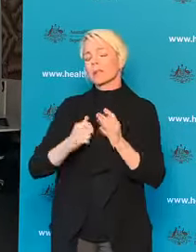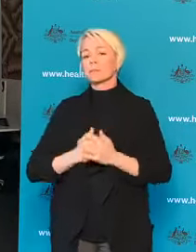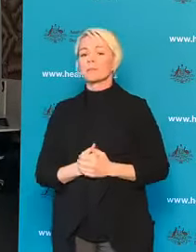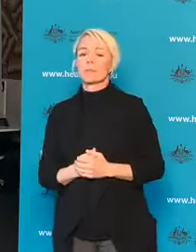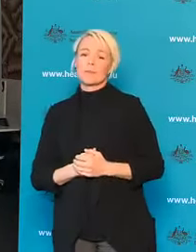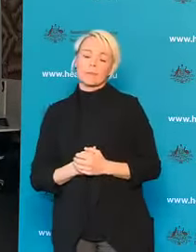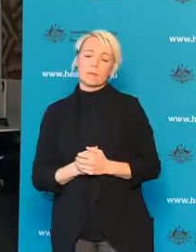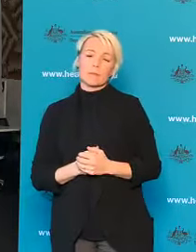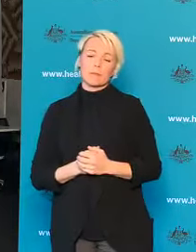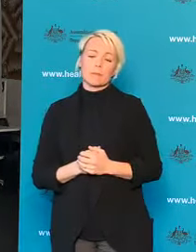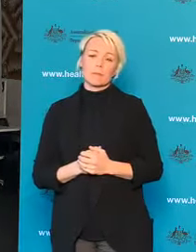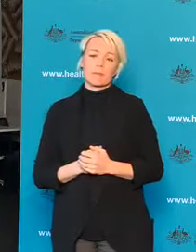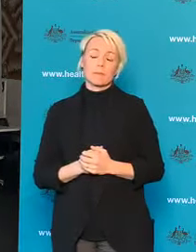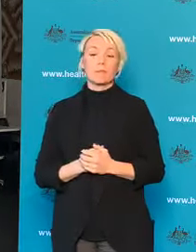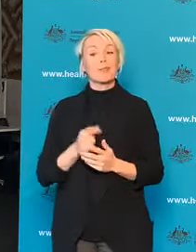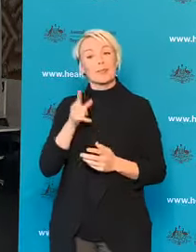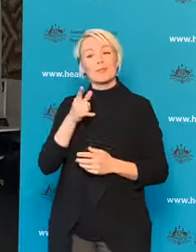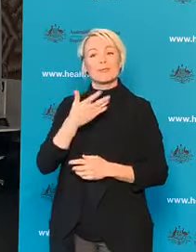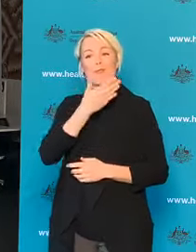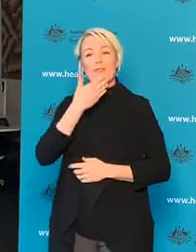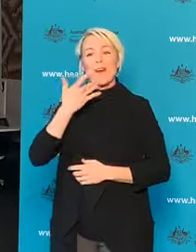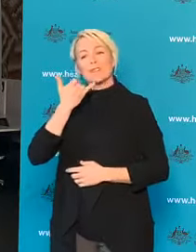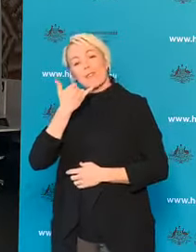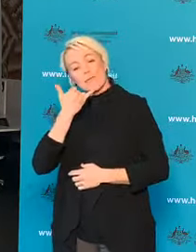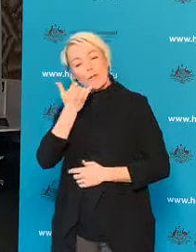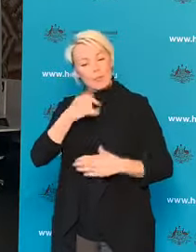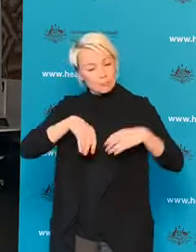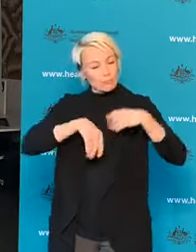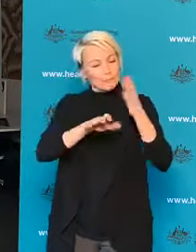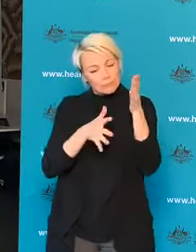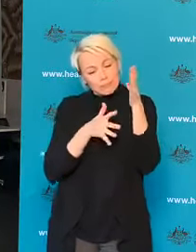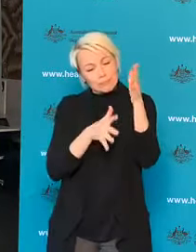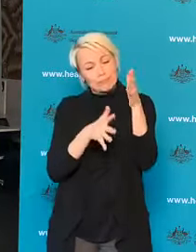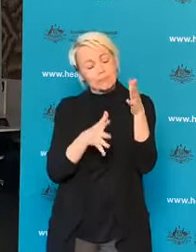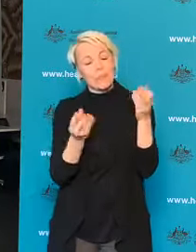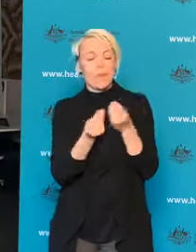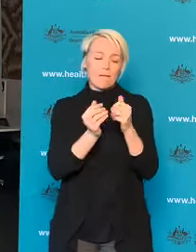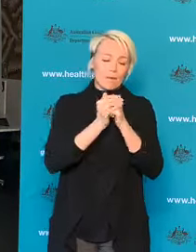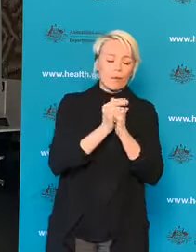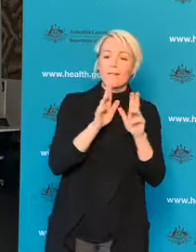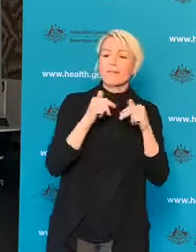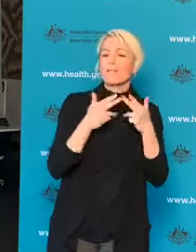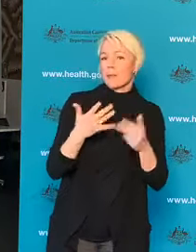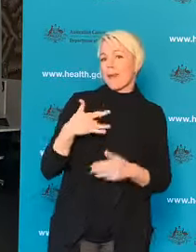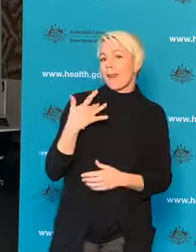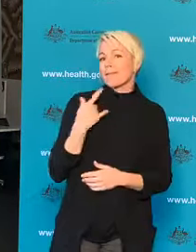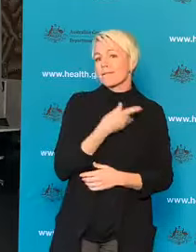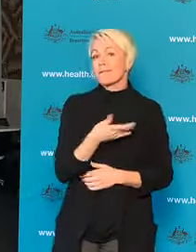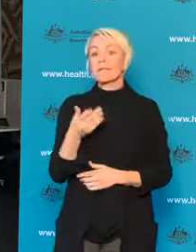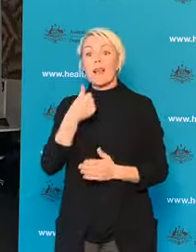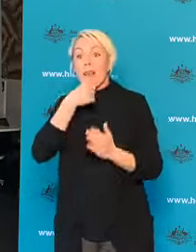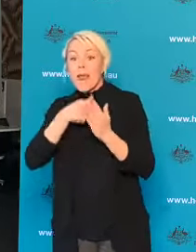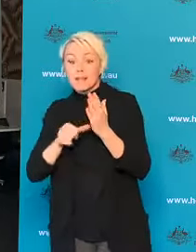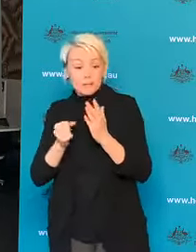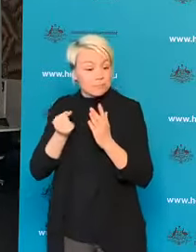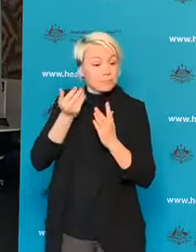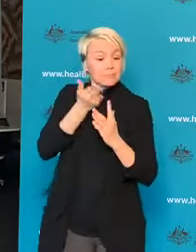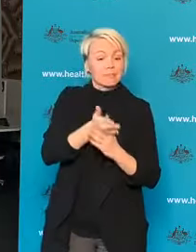surprise phone call, an email, a video catch up, even a card or a letter with positive messages of love or